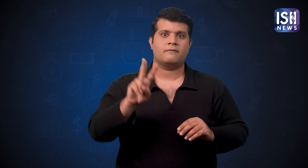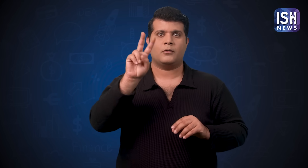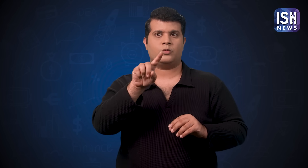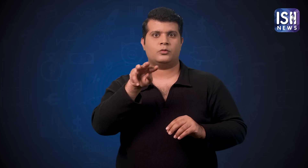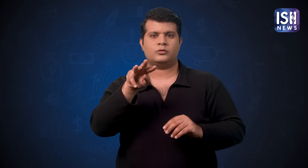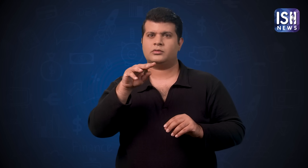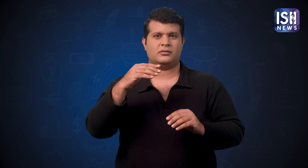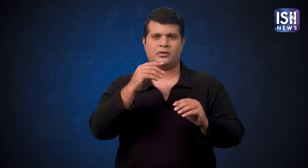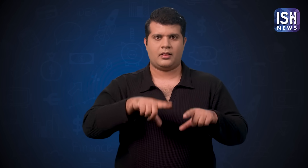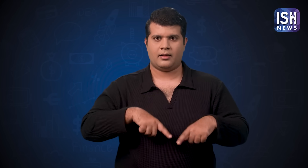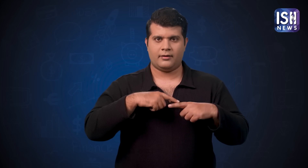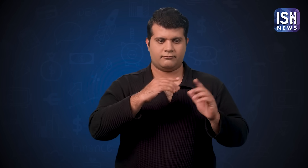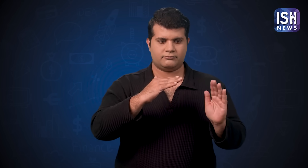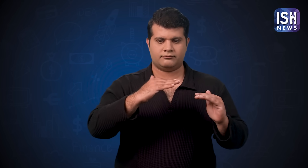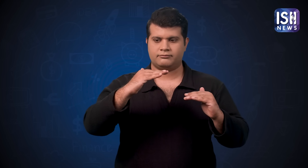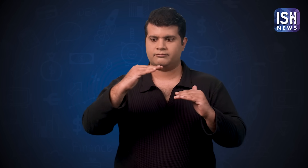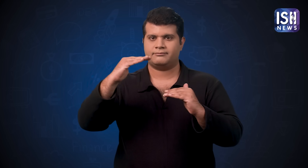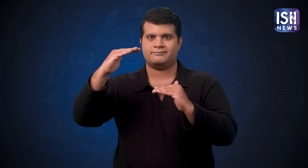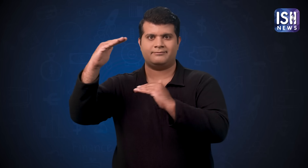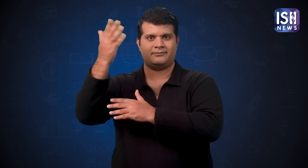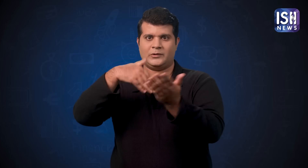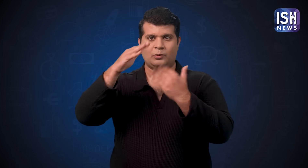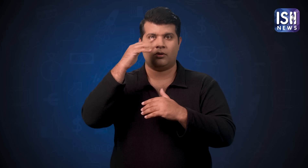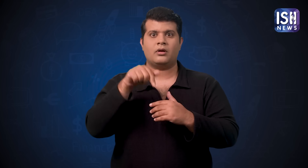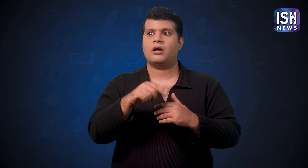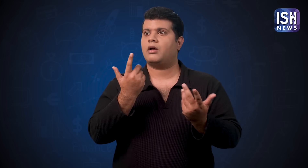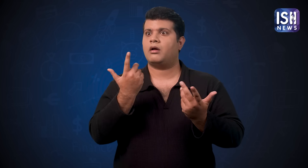Soon, ₹1,000 may be worth what ₹100 is today—that's inflation.